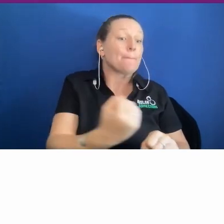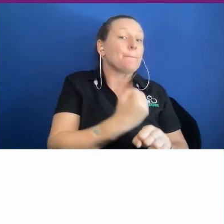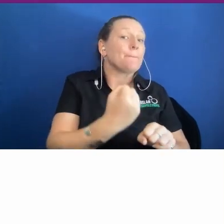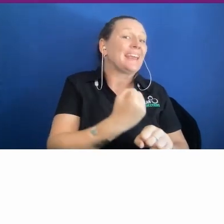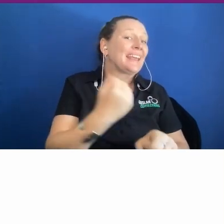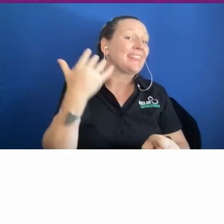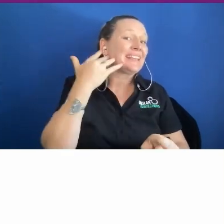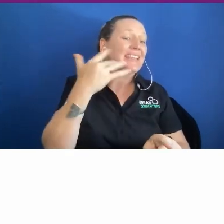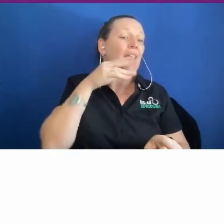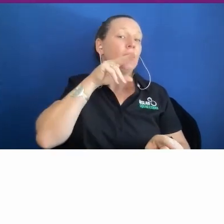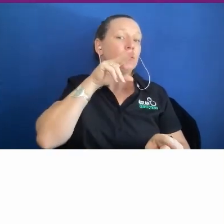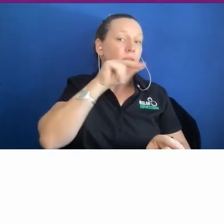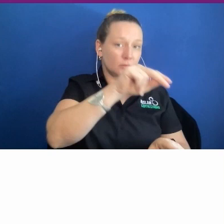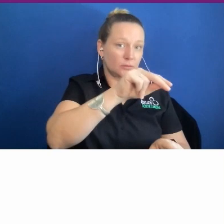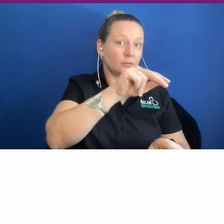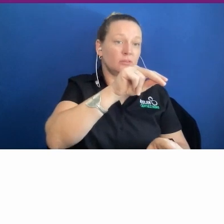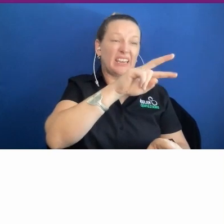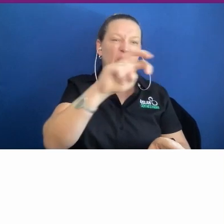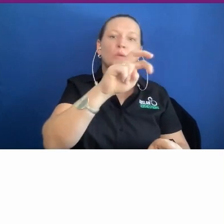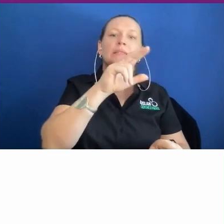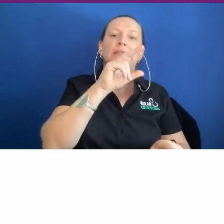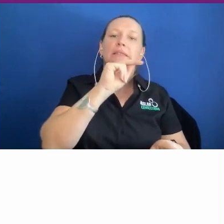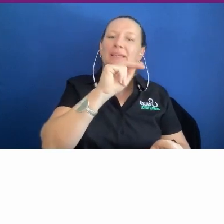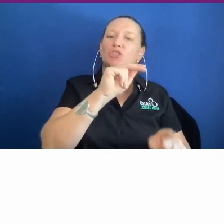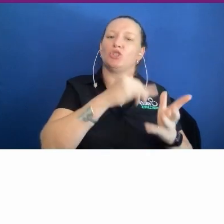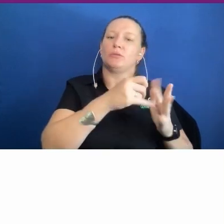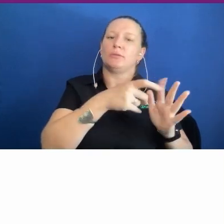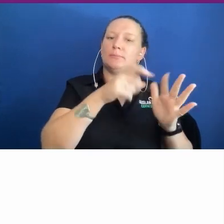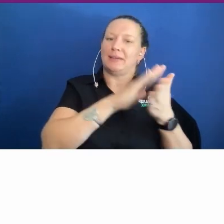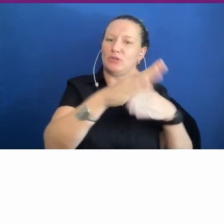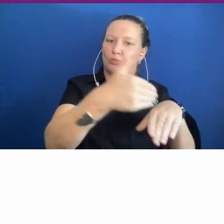speech problem, or is it because they don't know or don't have the concept of that word in